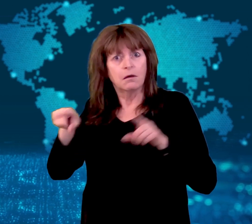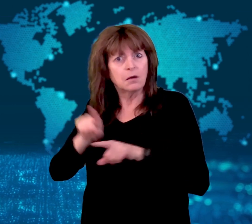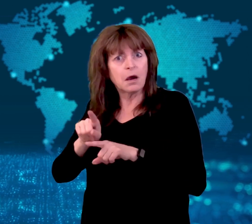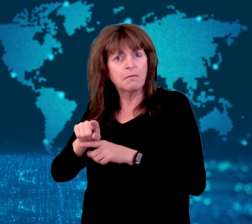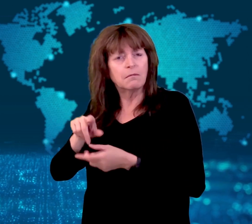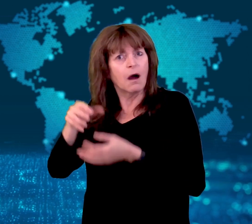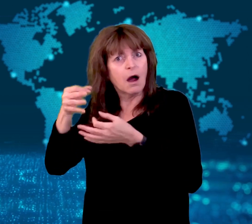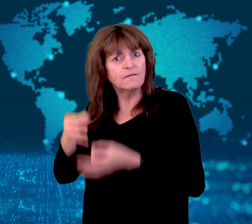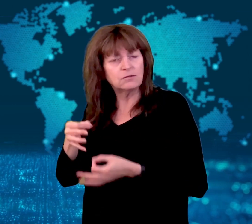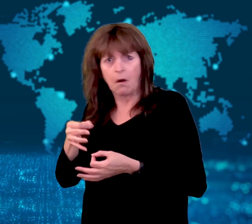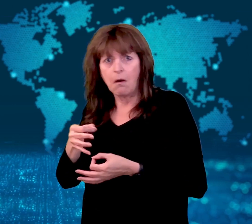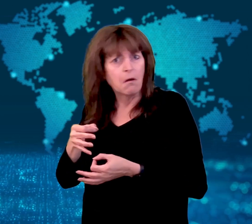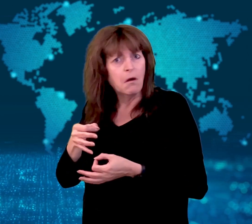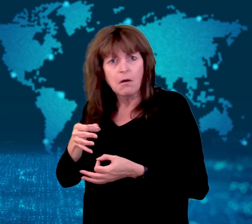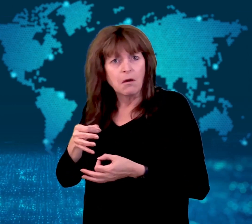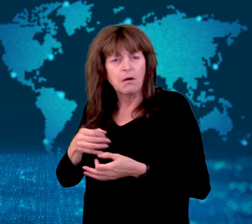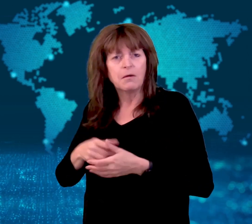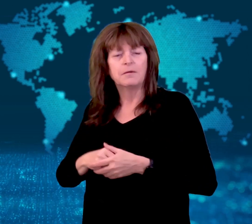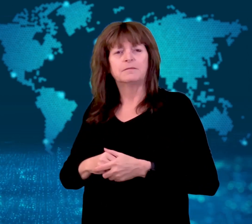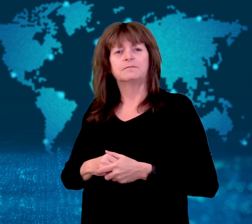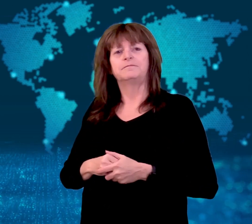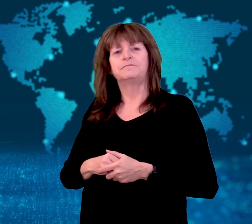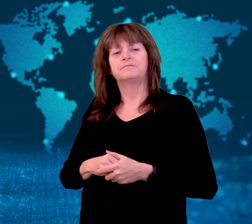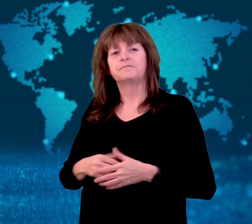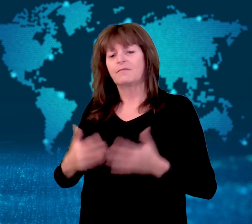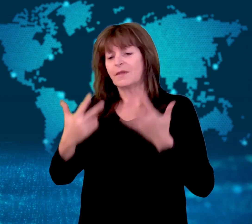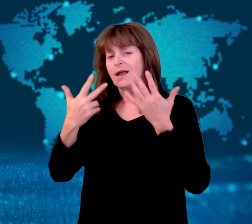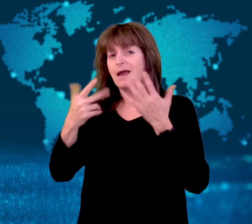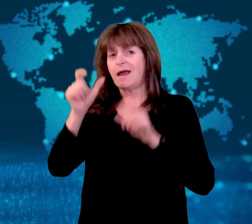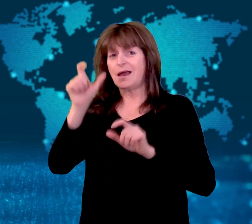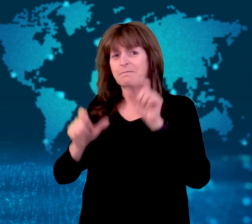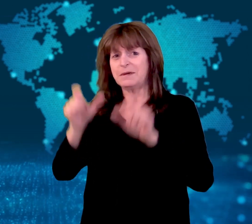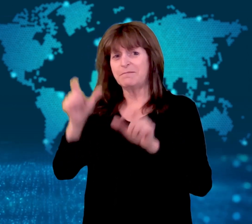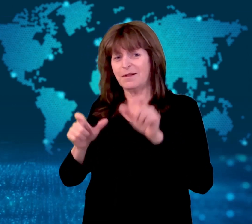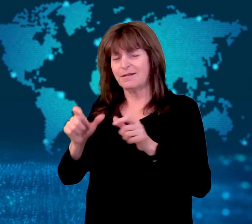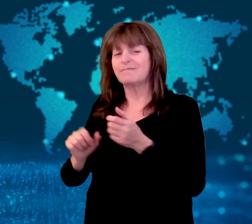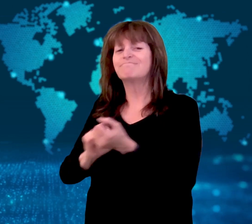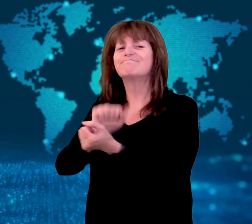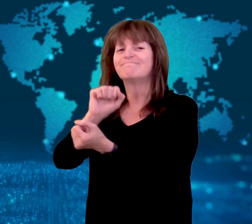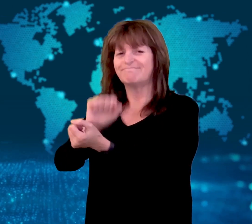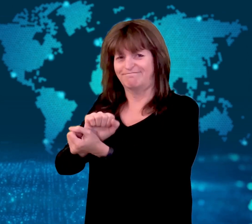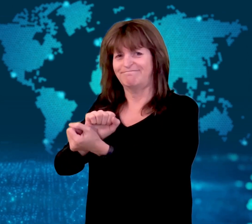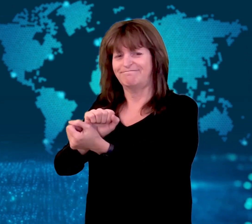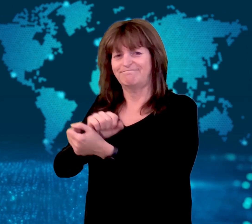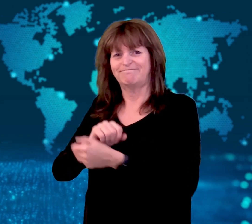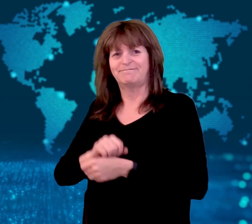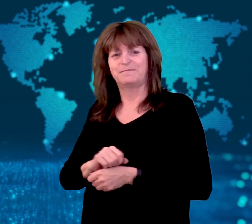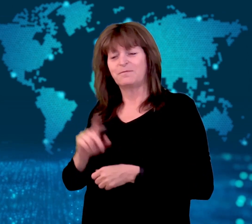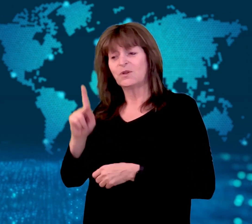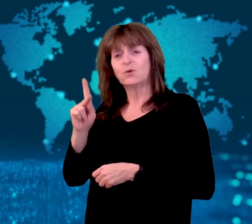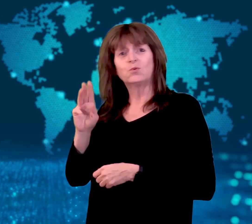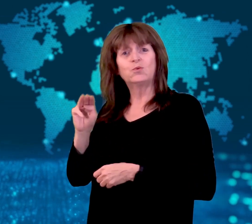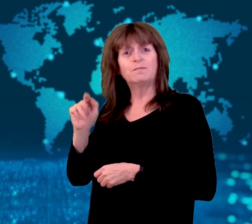the scheme was discovered. Eight people have been arrested.